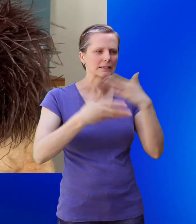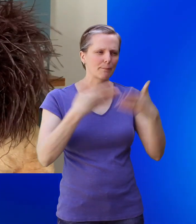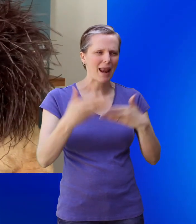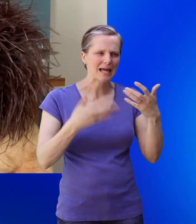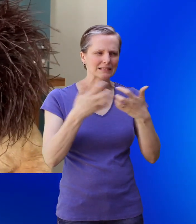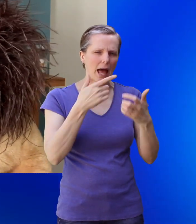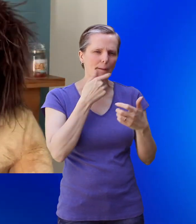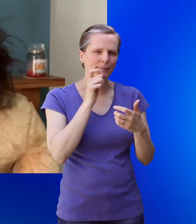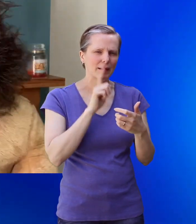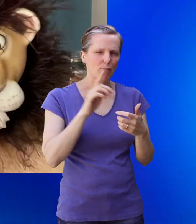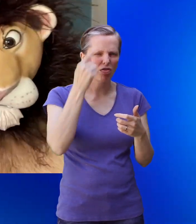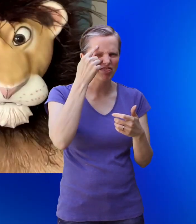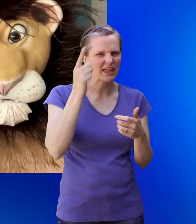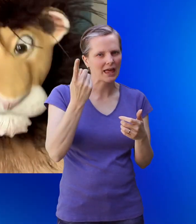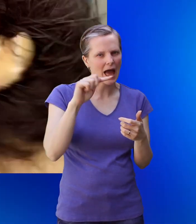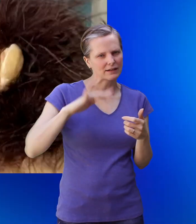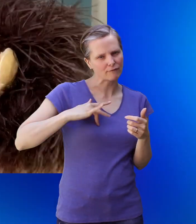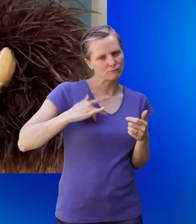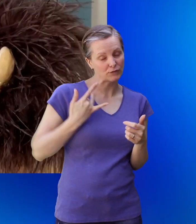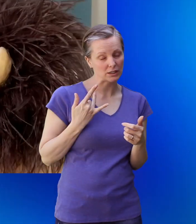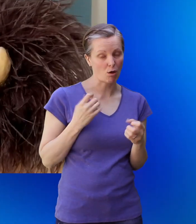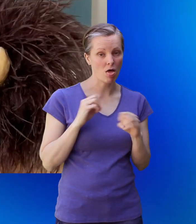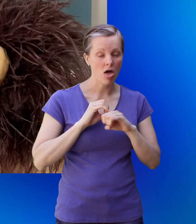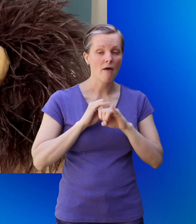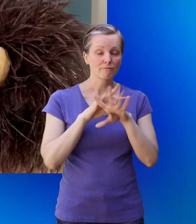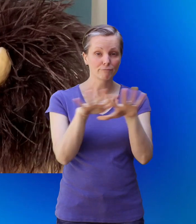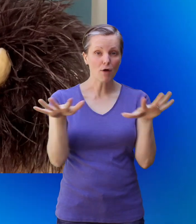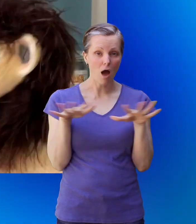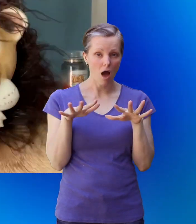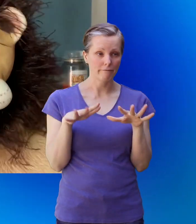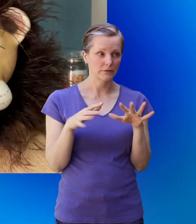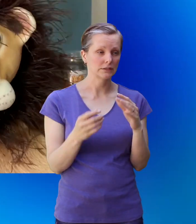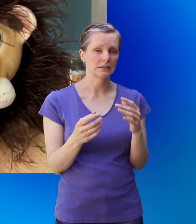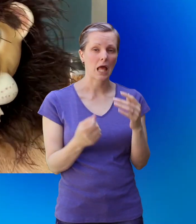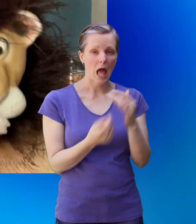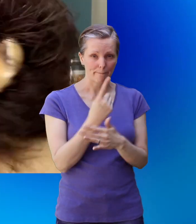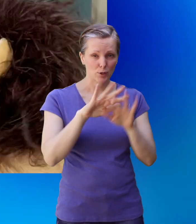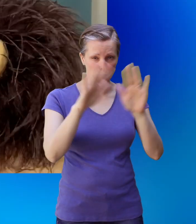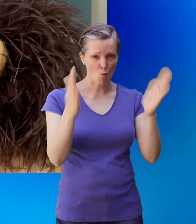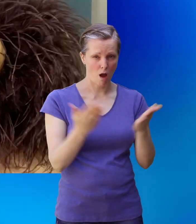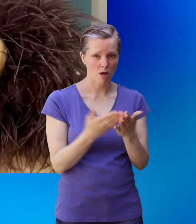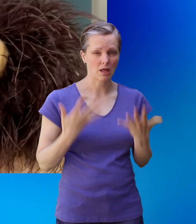and how people are feeling, with the virus, that's happening in the world at the moment. Some people are saying everybody's in